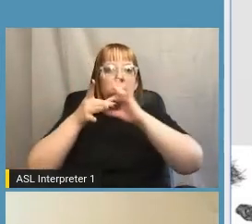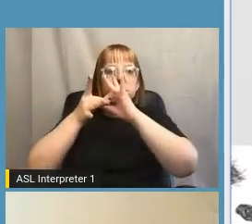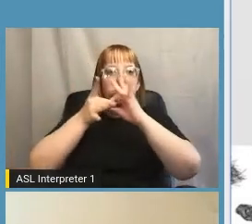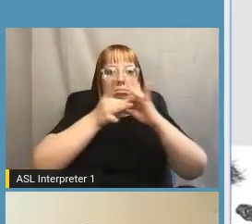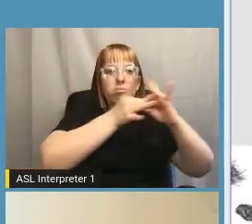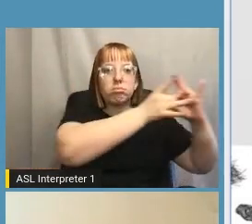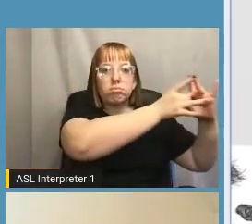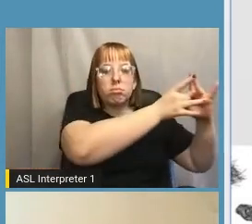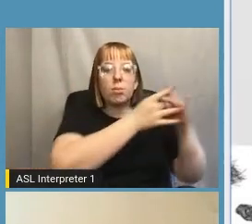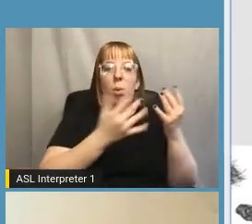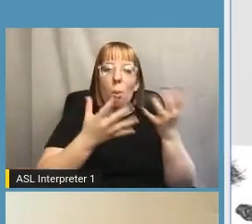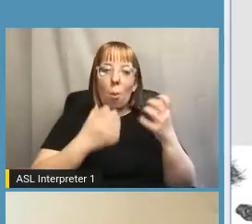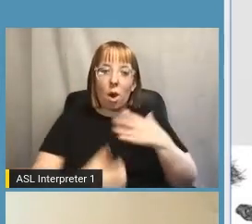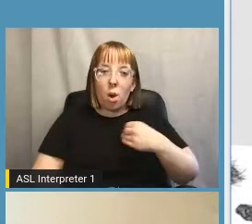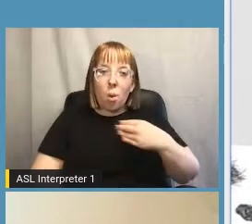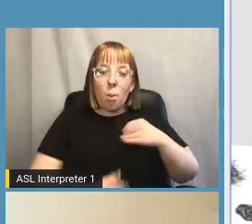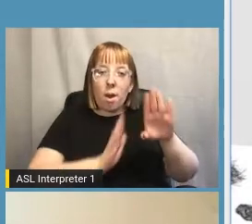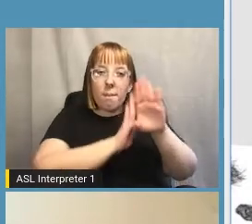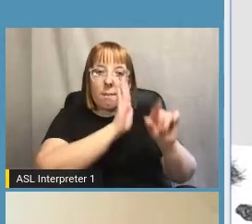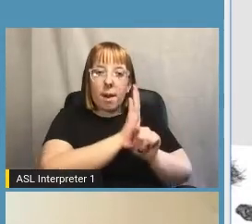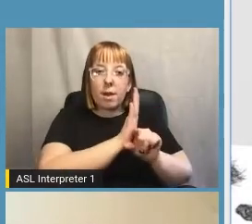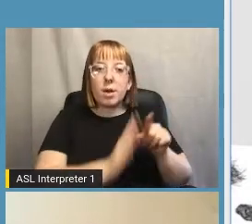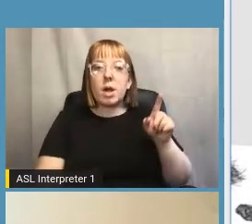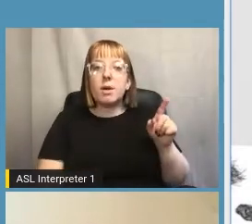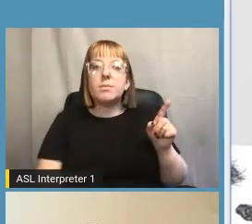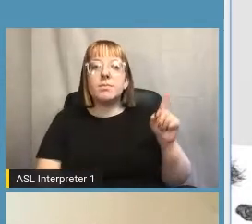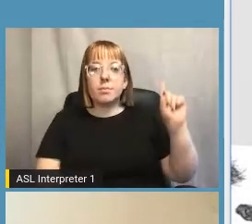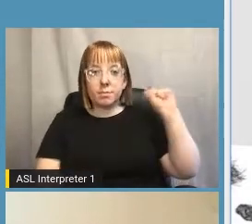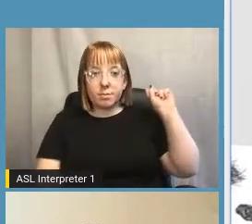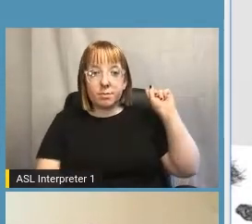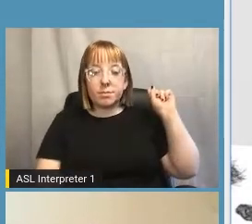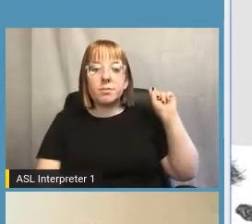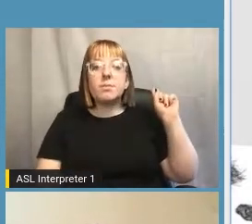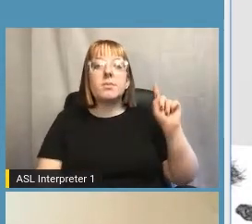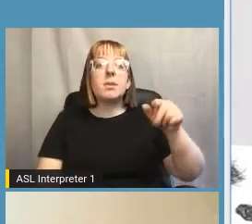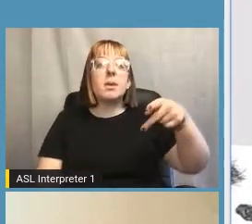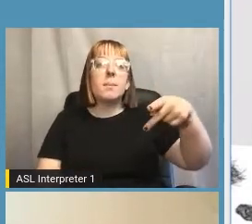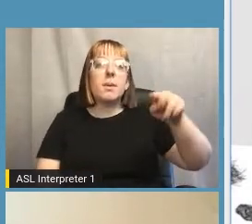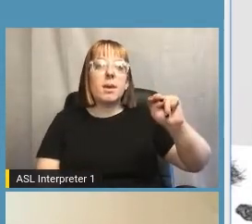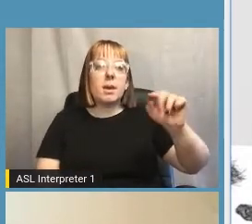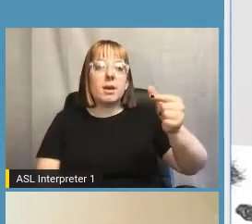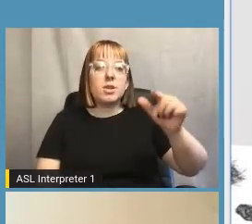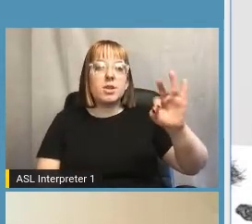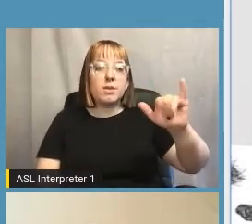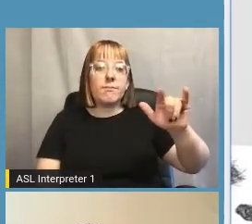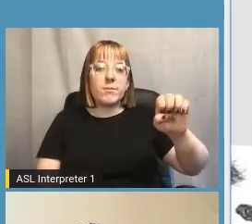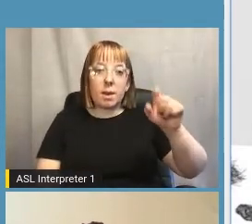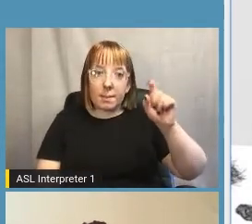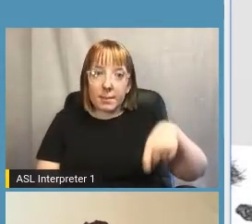background and so there it has to come in as a png file um as opposed to a jpeg file